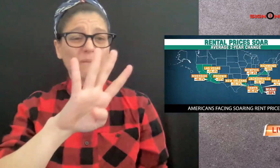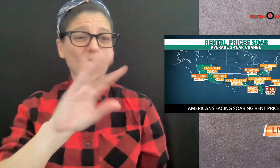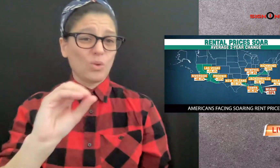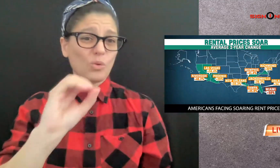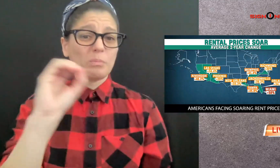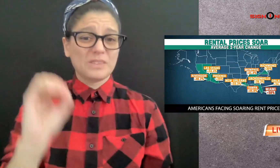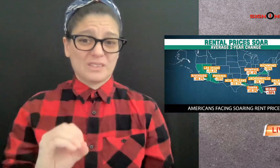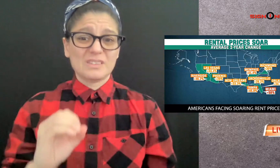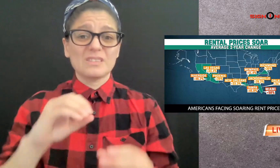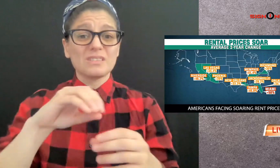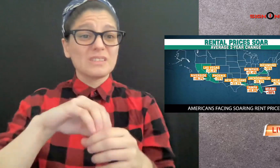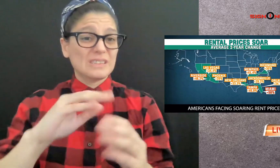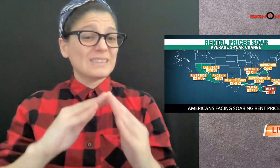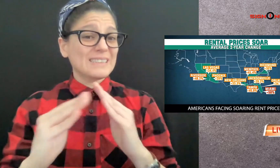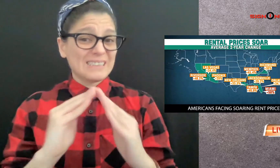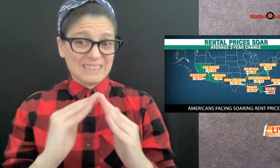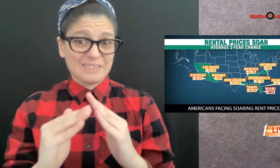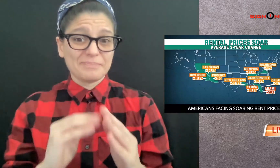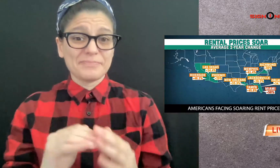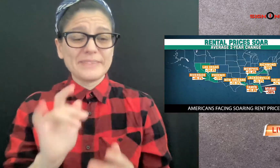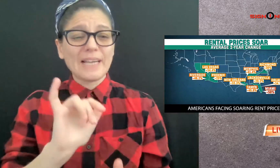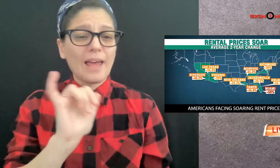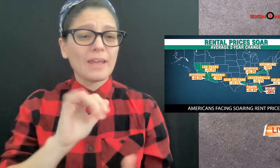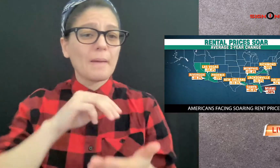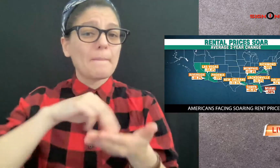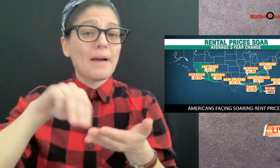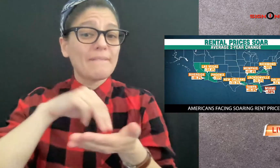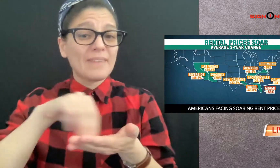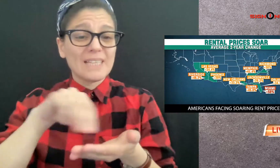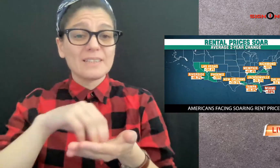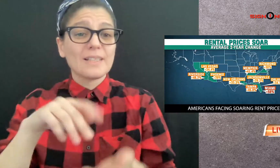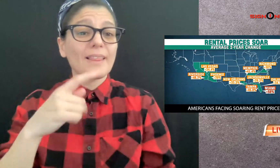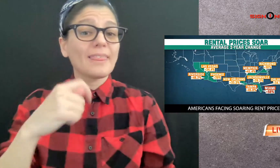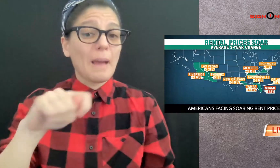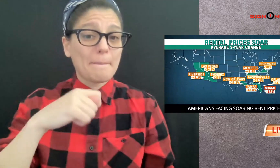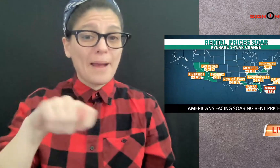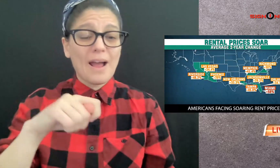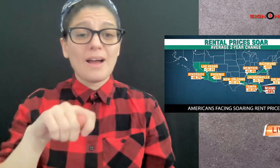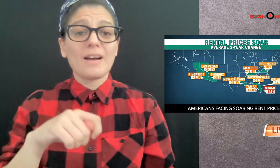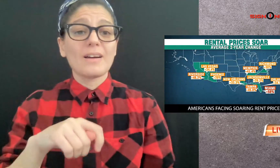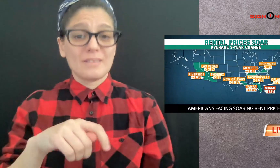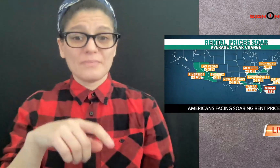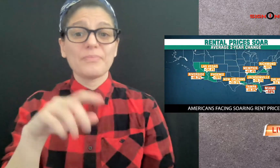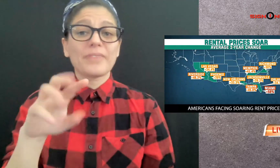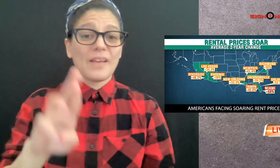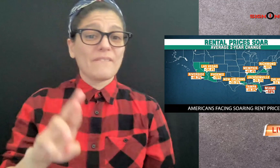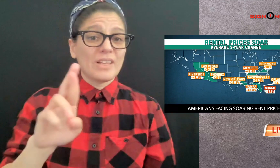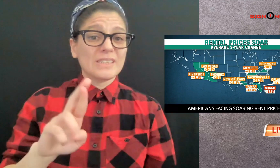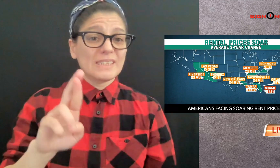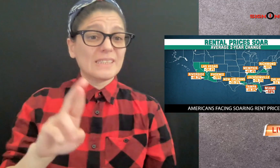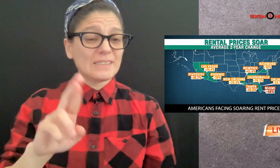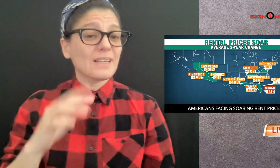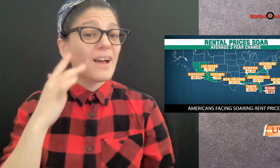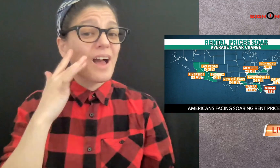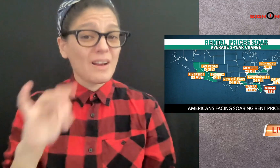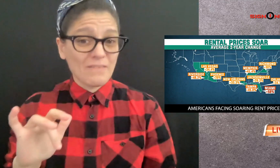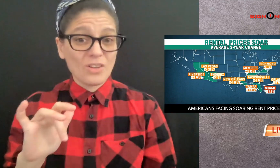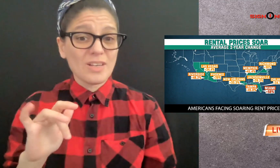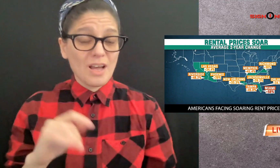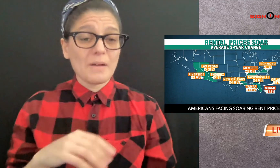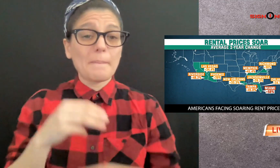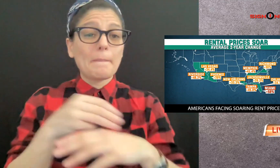however prices have increased 40% in cities like Memphis Tampa and Riverside California